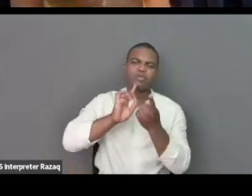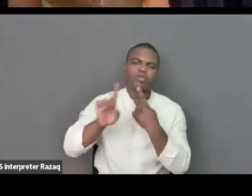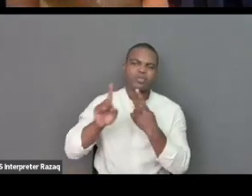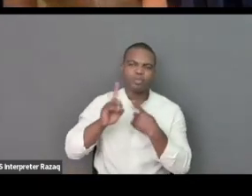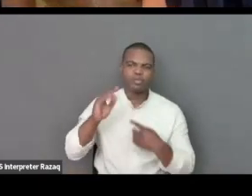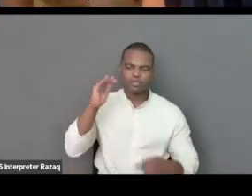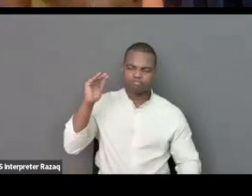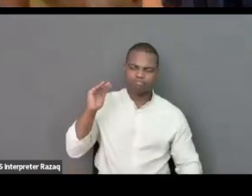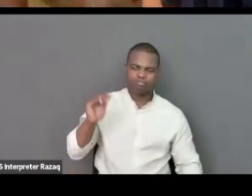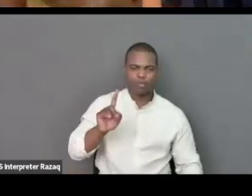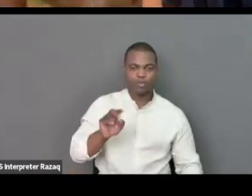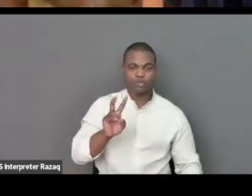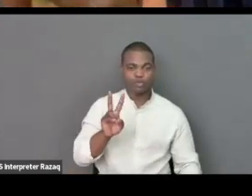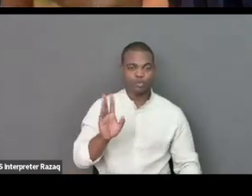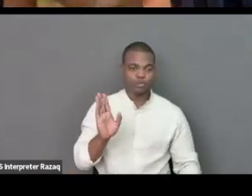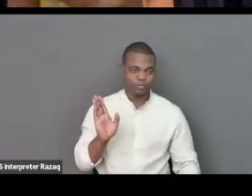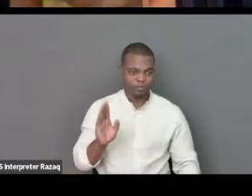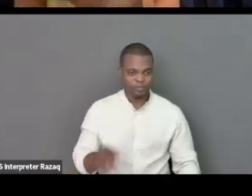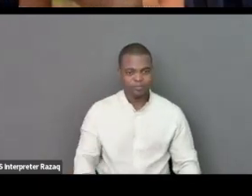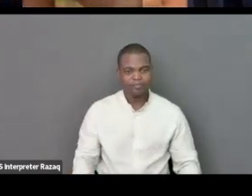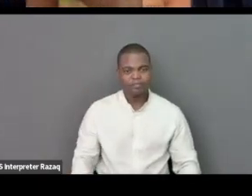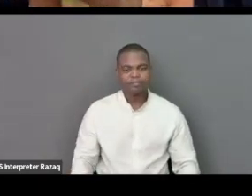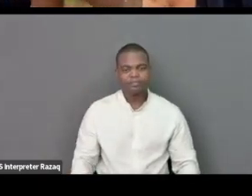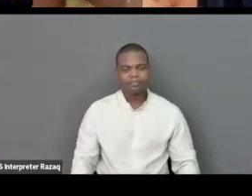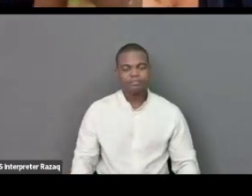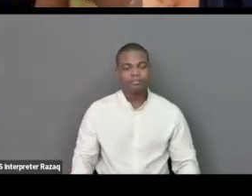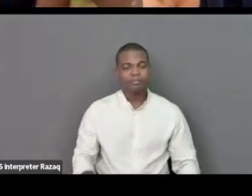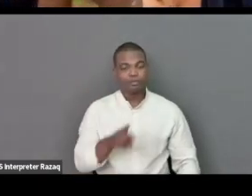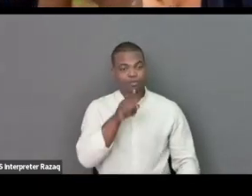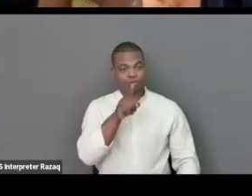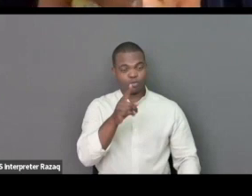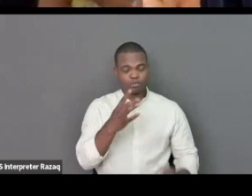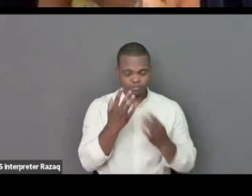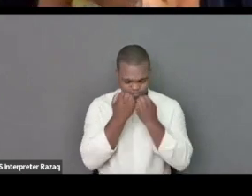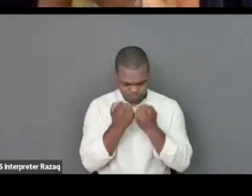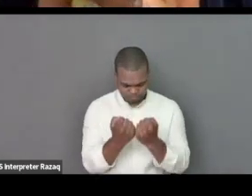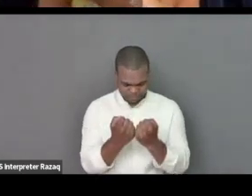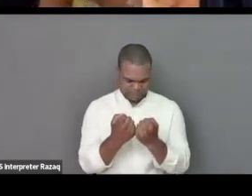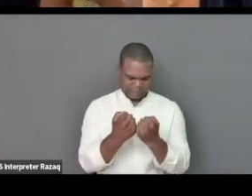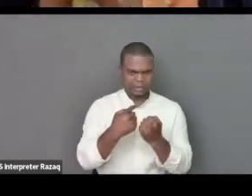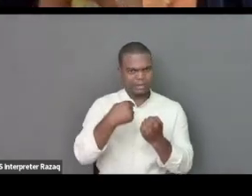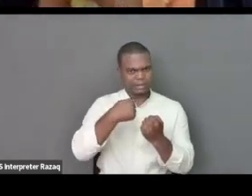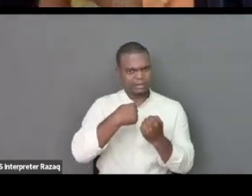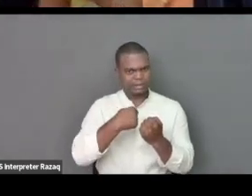So, do you consider yourself a person with a disability? And the options